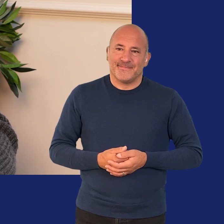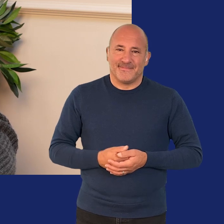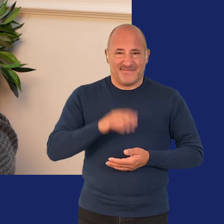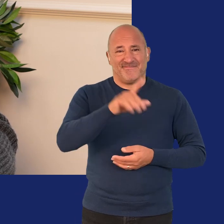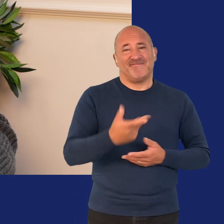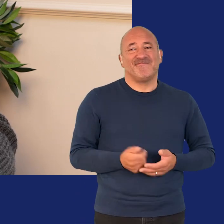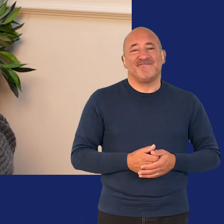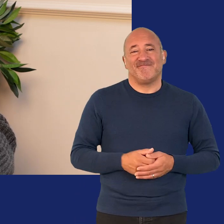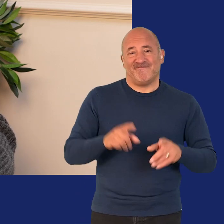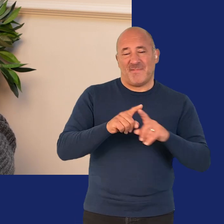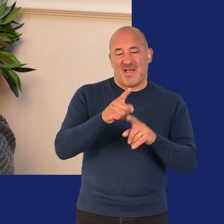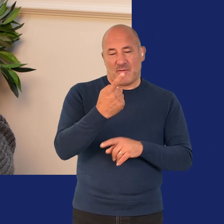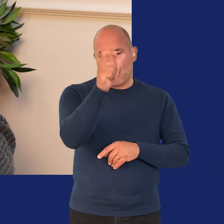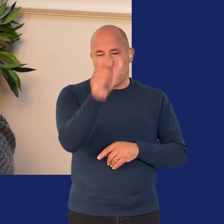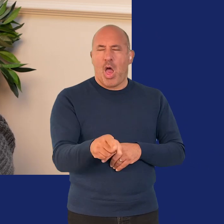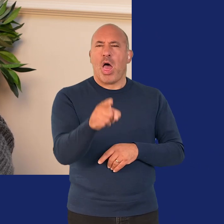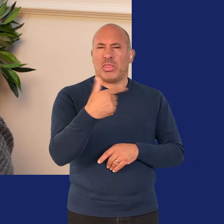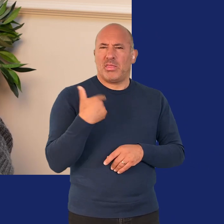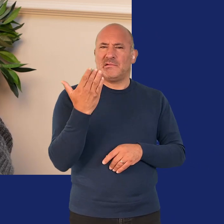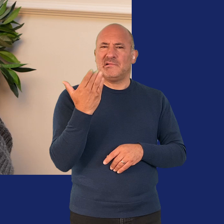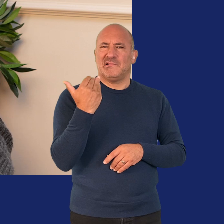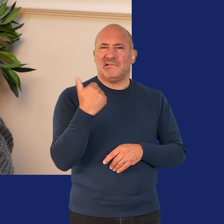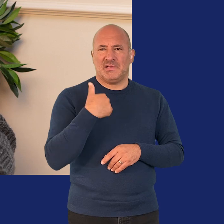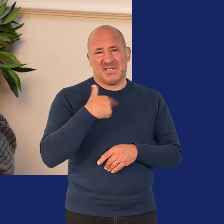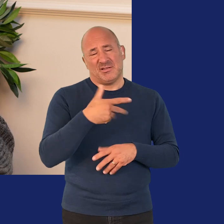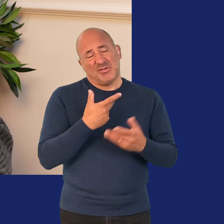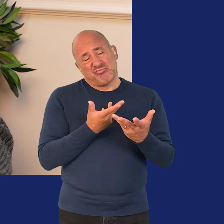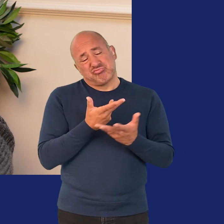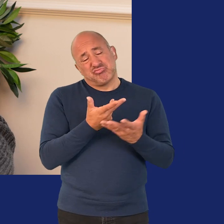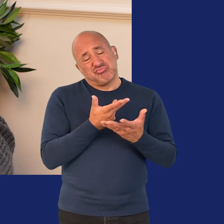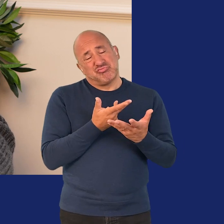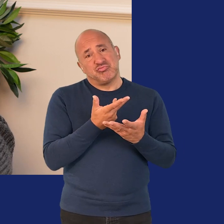that is clearly, clearly trying. . Like um,